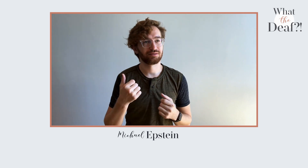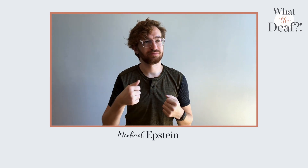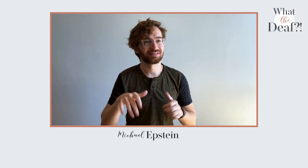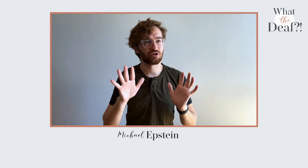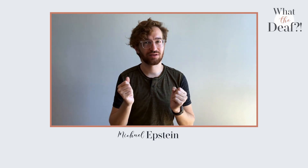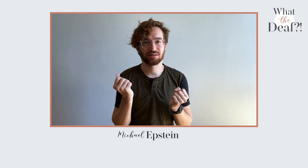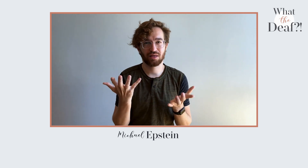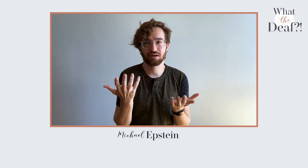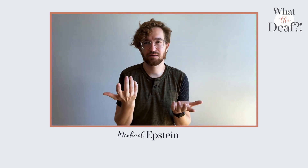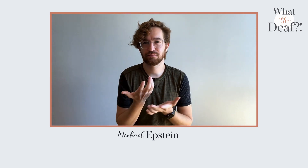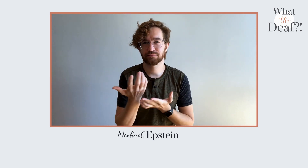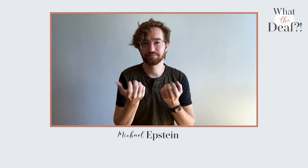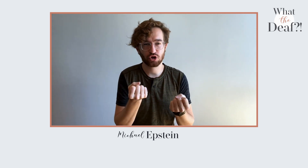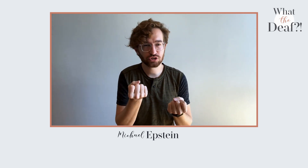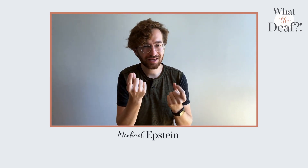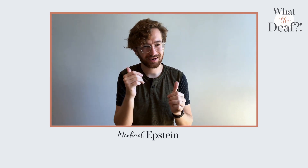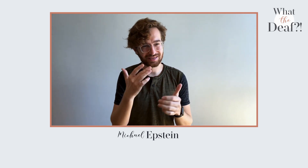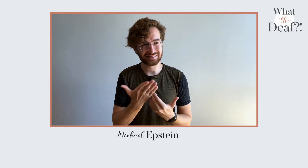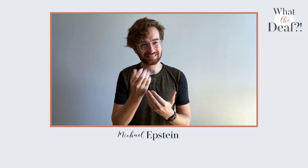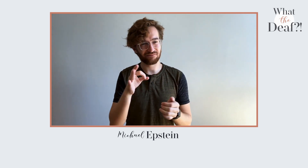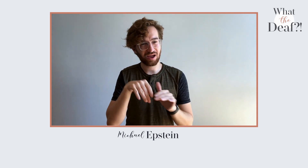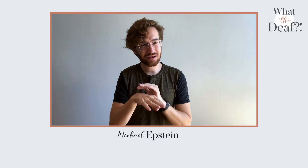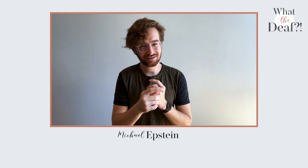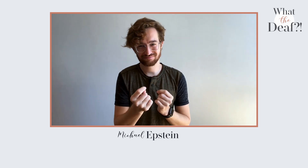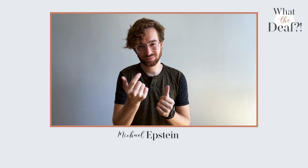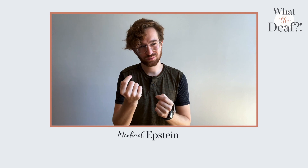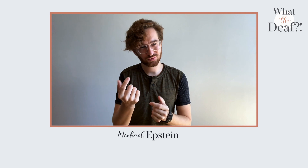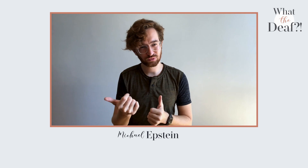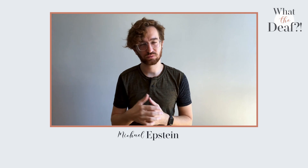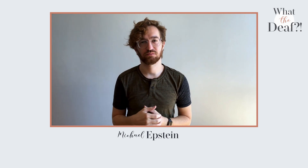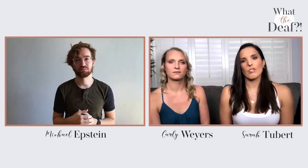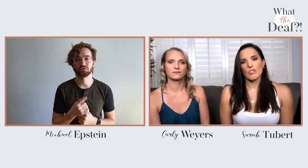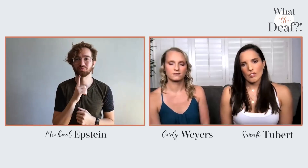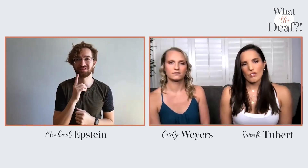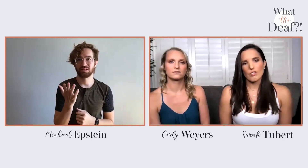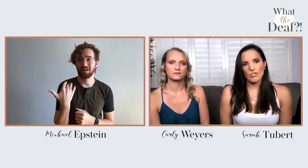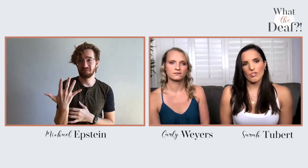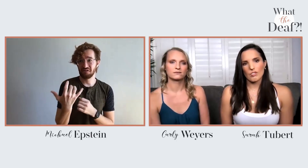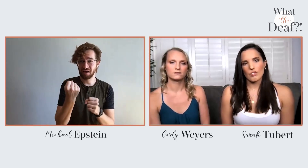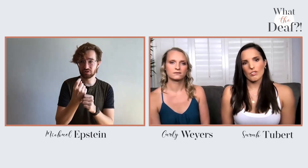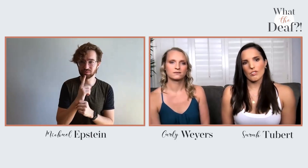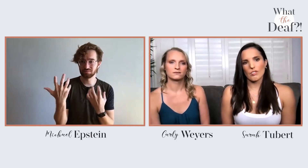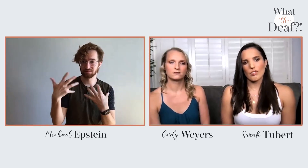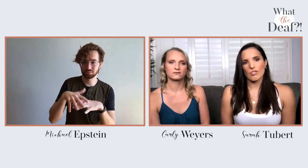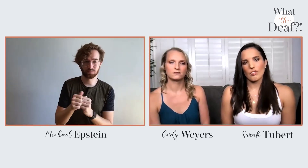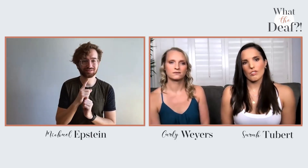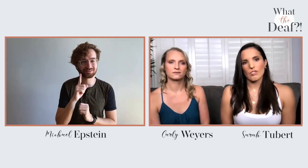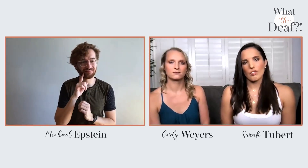I sacrificed access to communication. There were a lot of things that I really didn't have in my life and not until about five years ago,